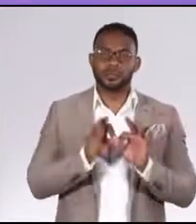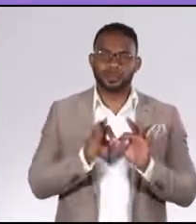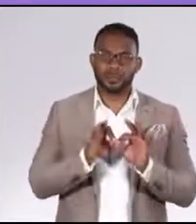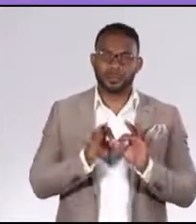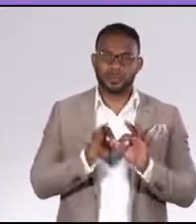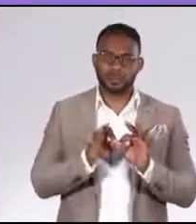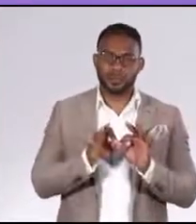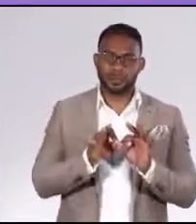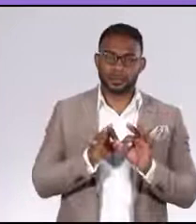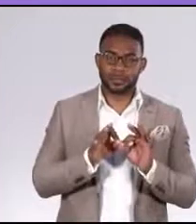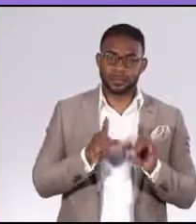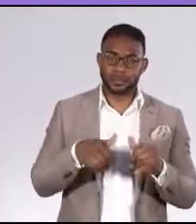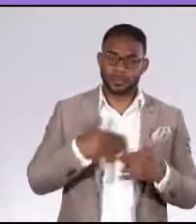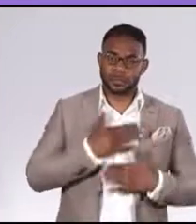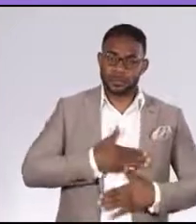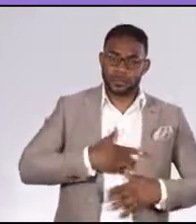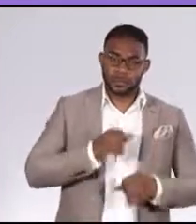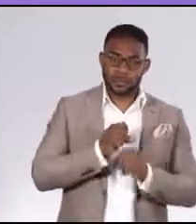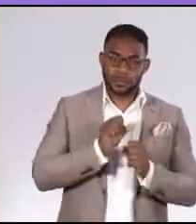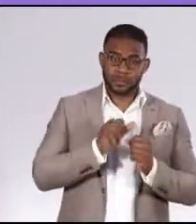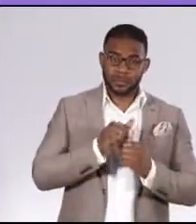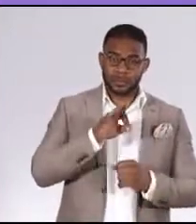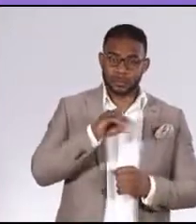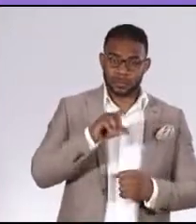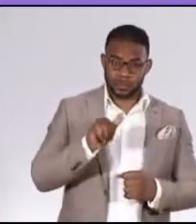we've been pleased to work with the fda and planning this meeting